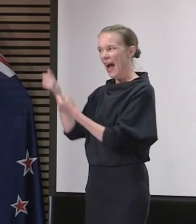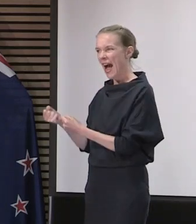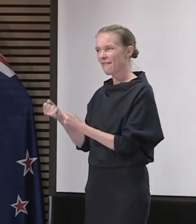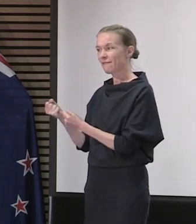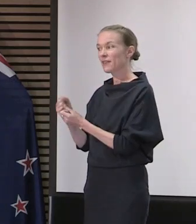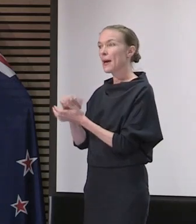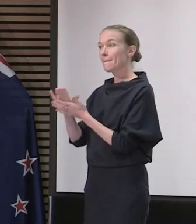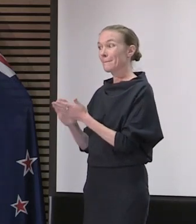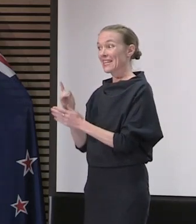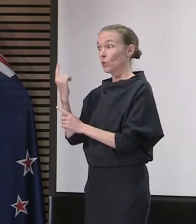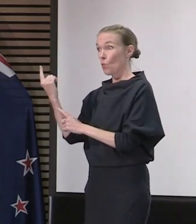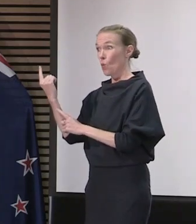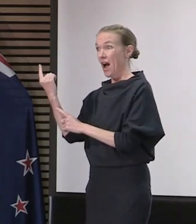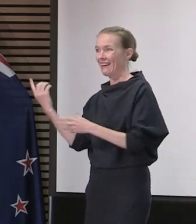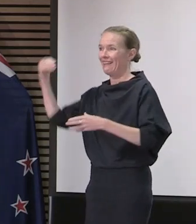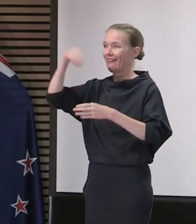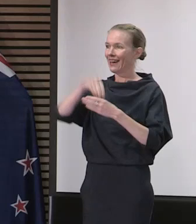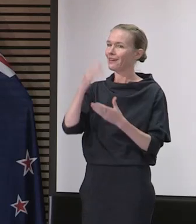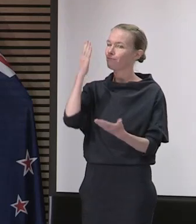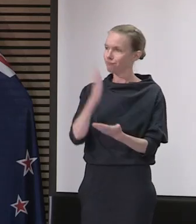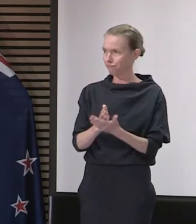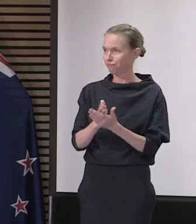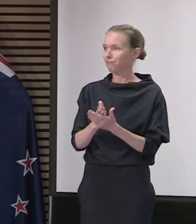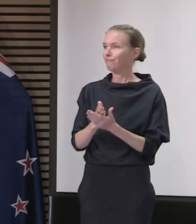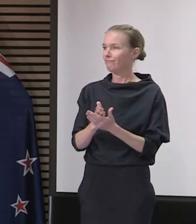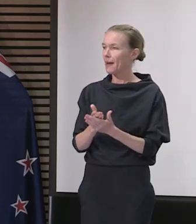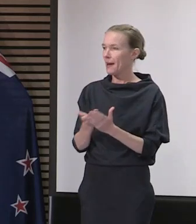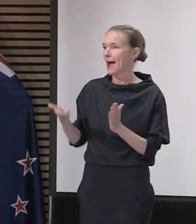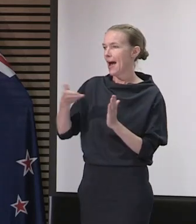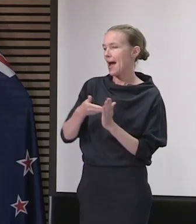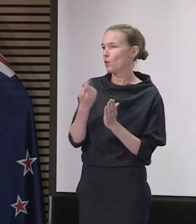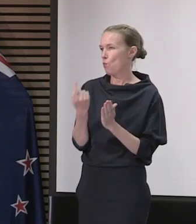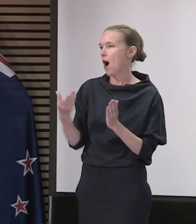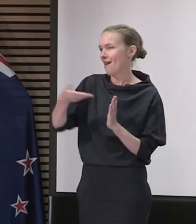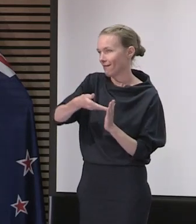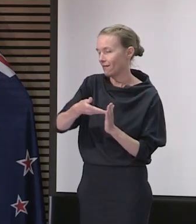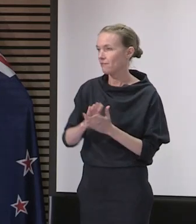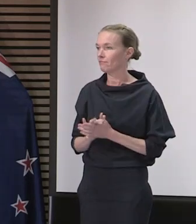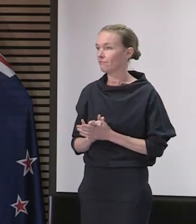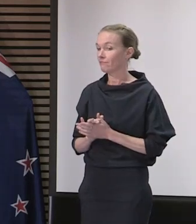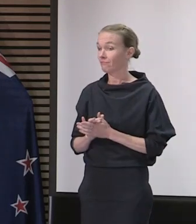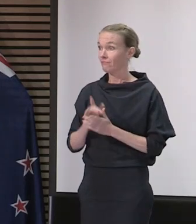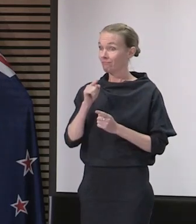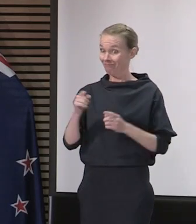reclassified as confirmed following a positive test in the last few days, so that is